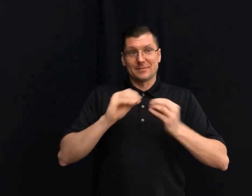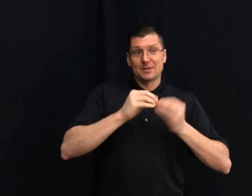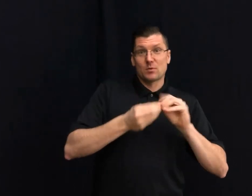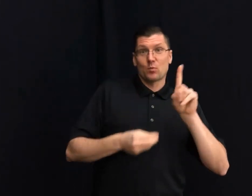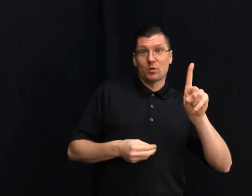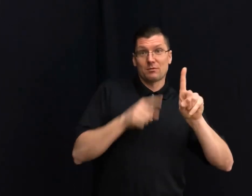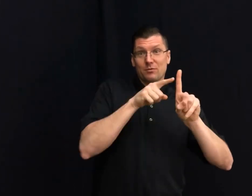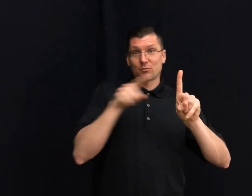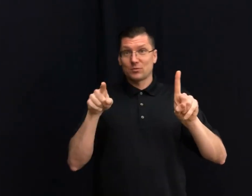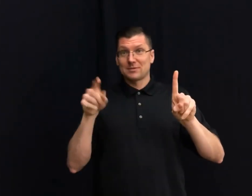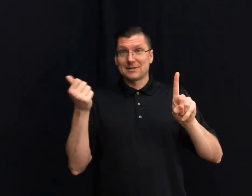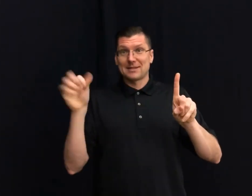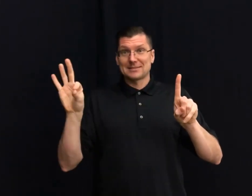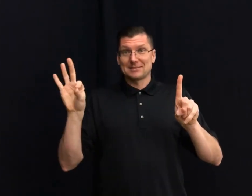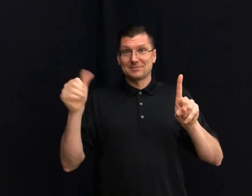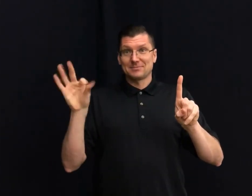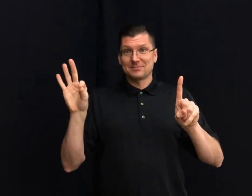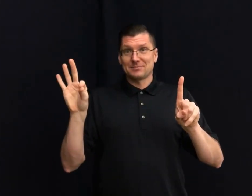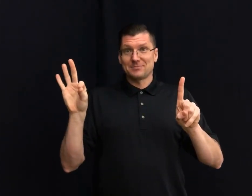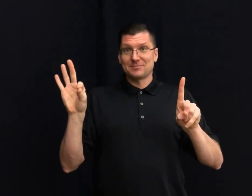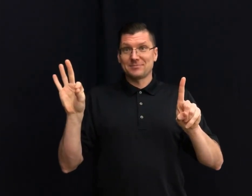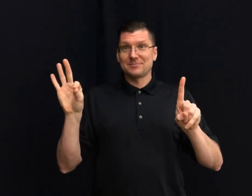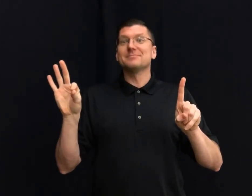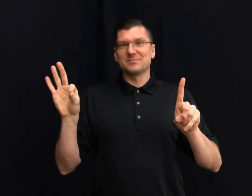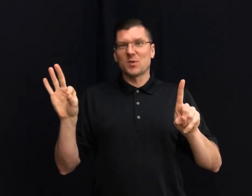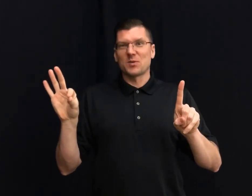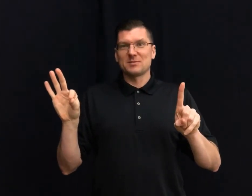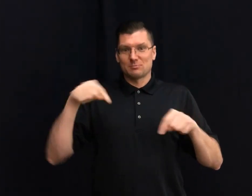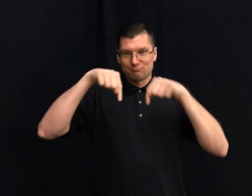#1-19